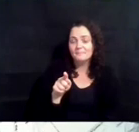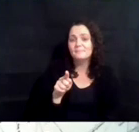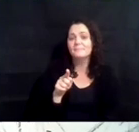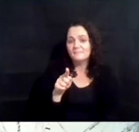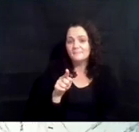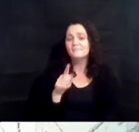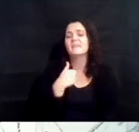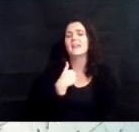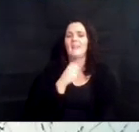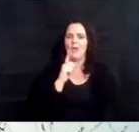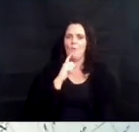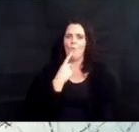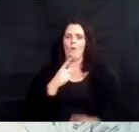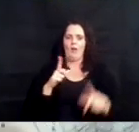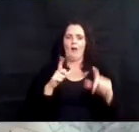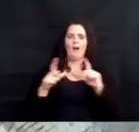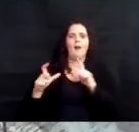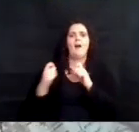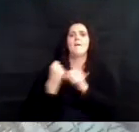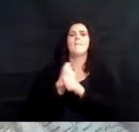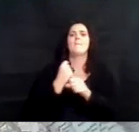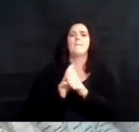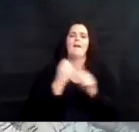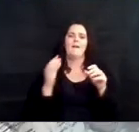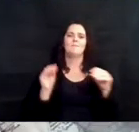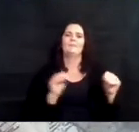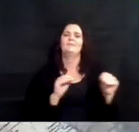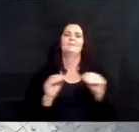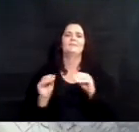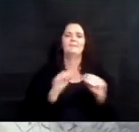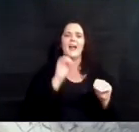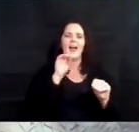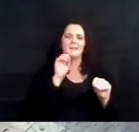ahead and animate that puppet here on our on our paper.